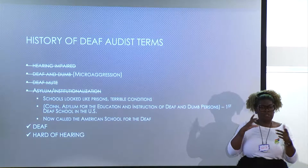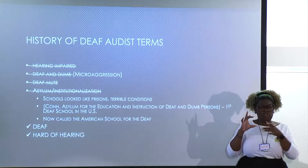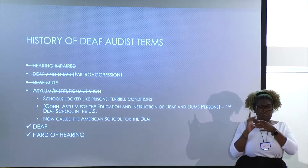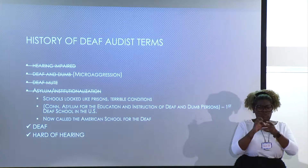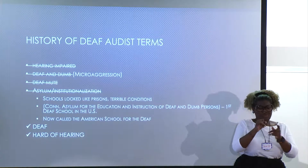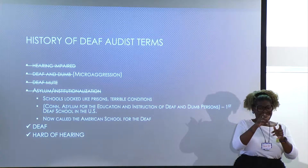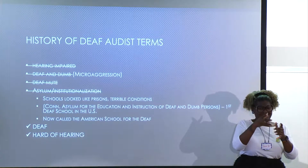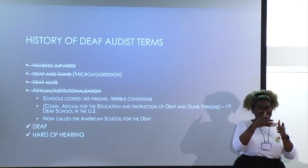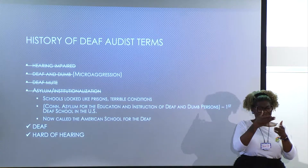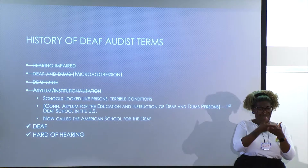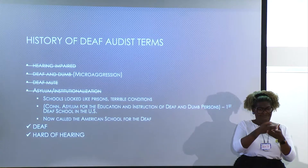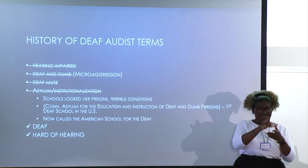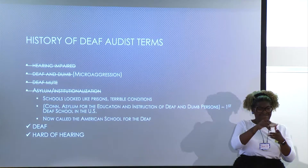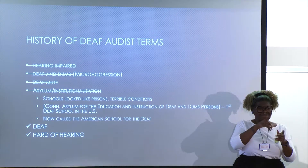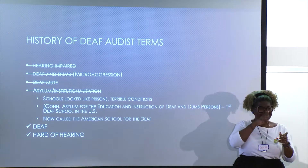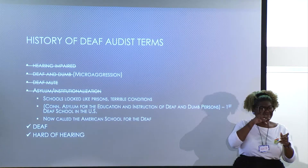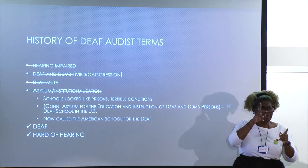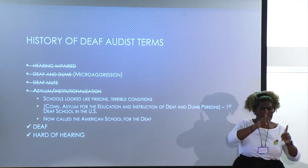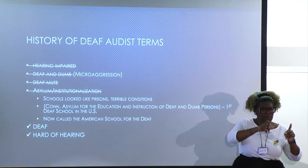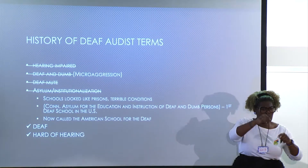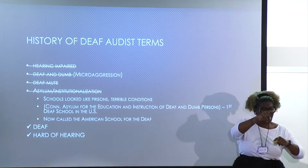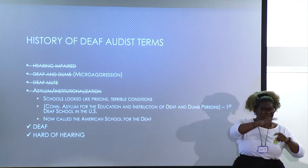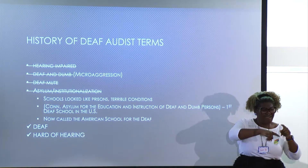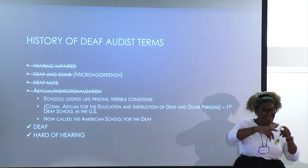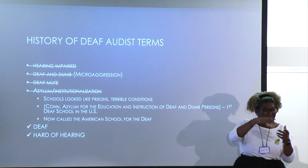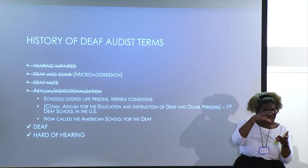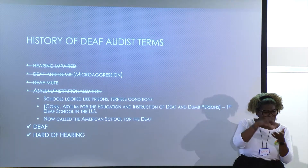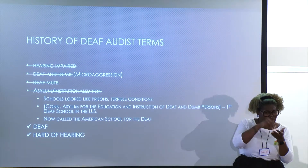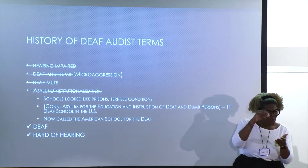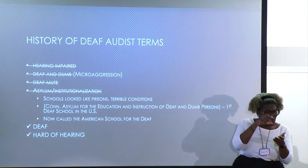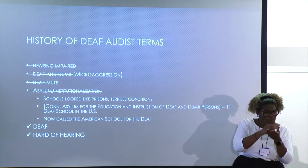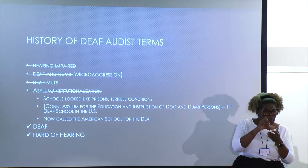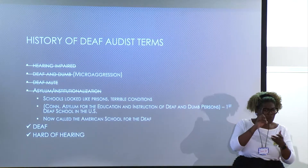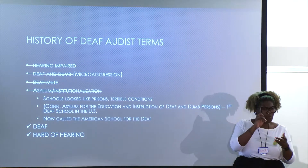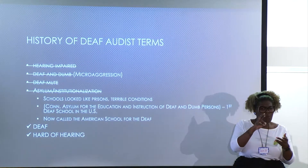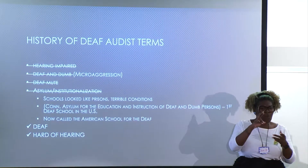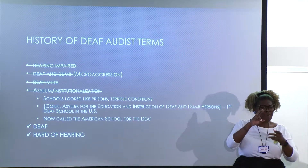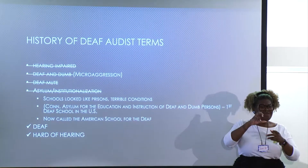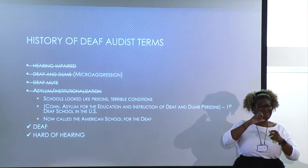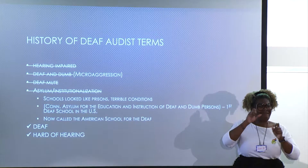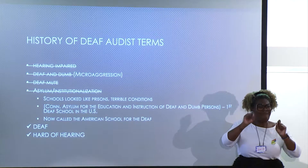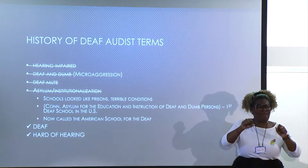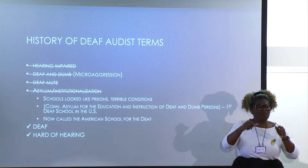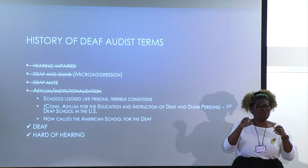It's often used as a discriminatory term towards deaf individuals, saying that they're not